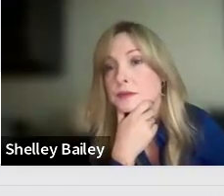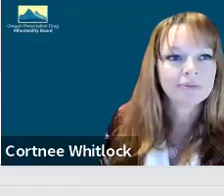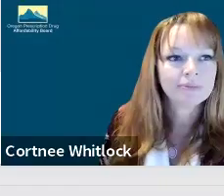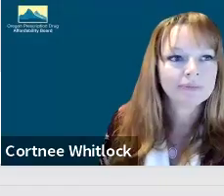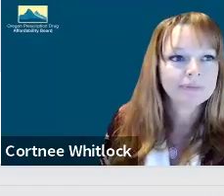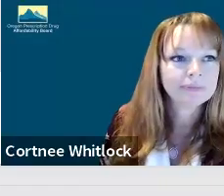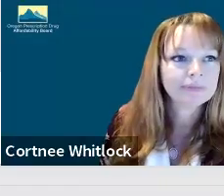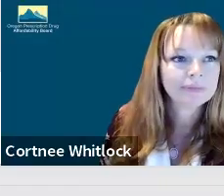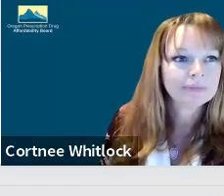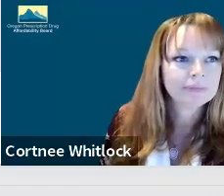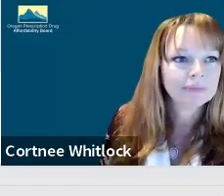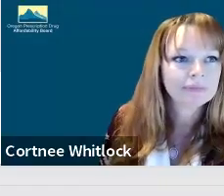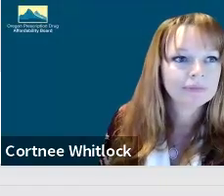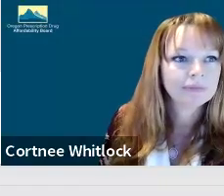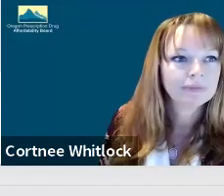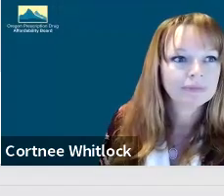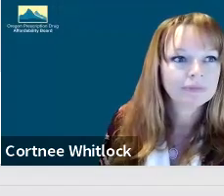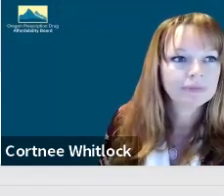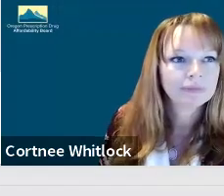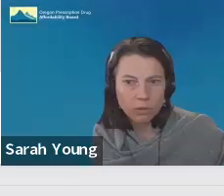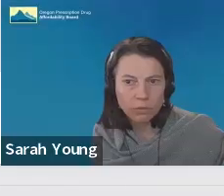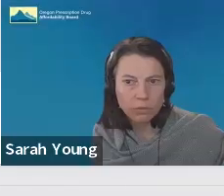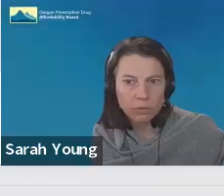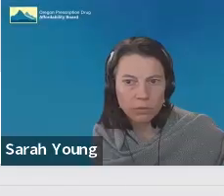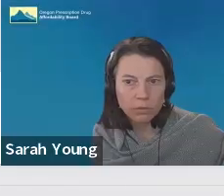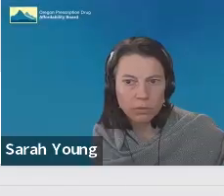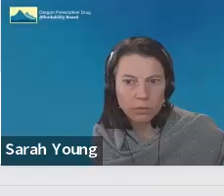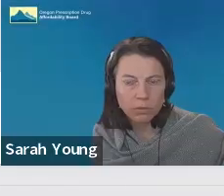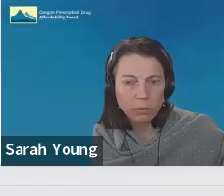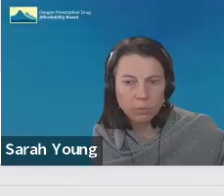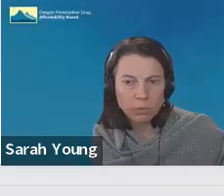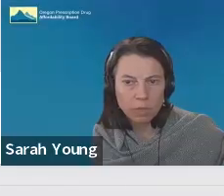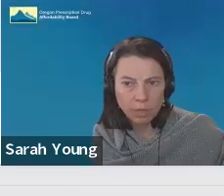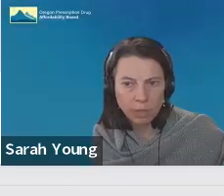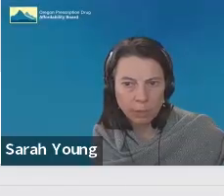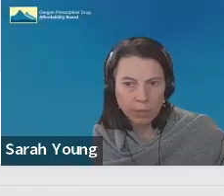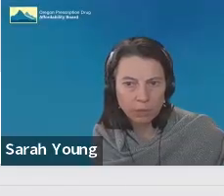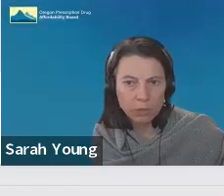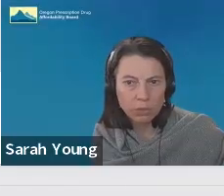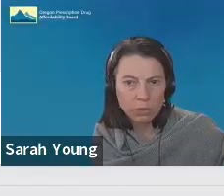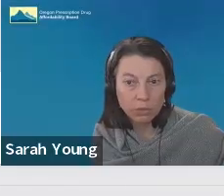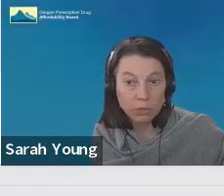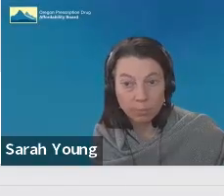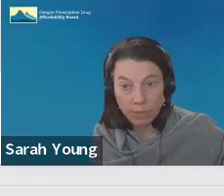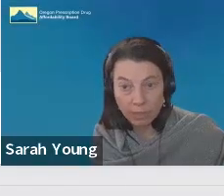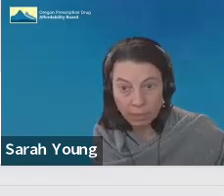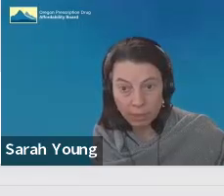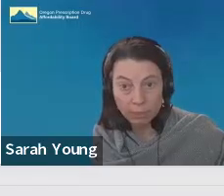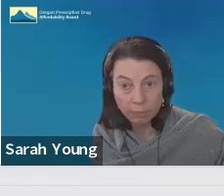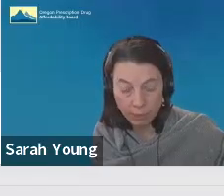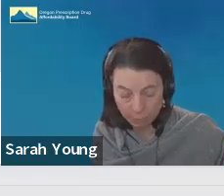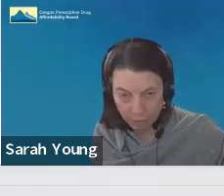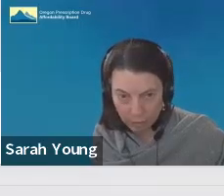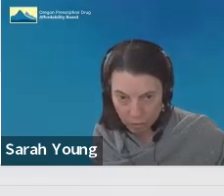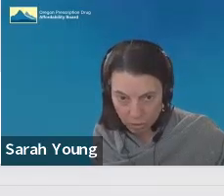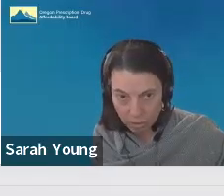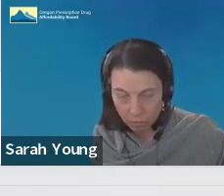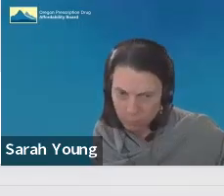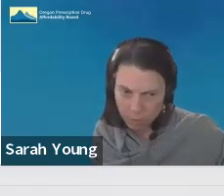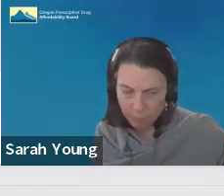Yeah, there. So I think there's when we're talking about the Medicaid population,